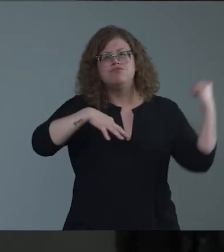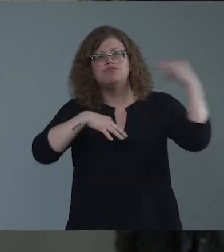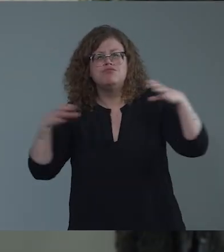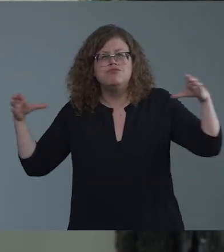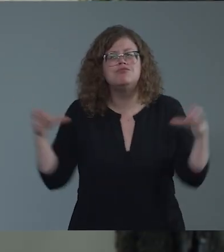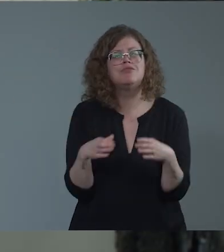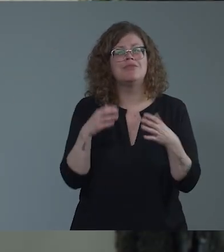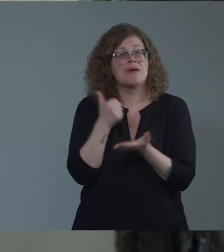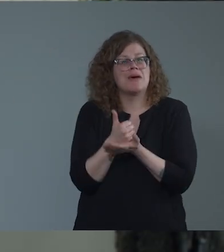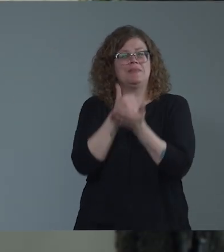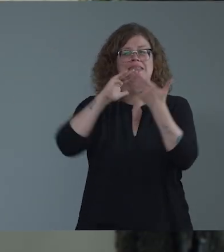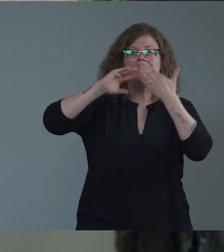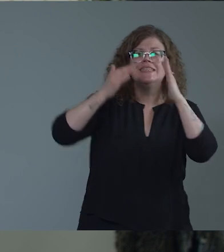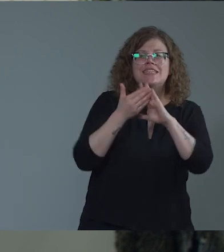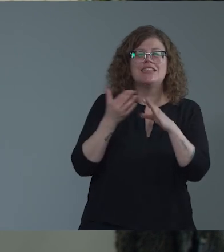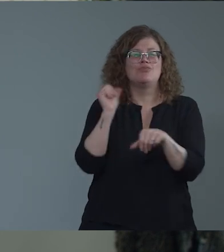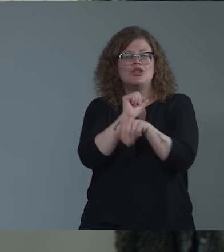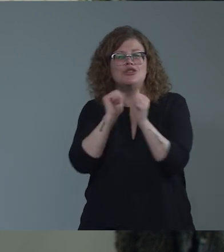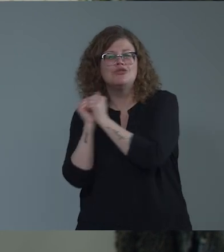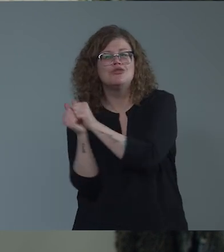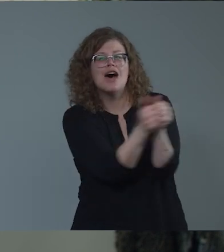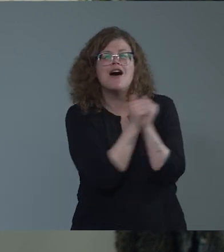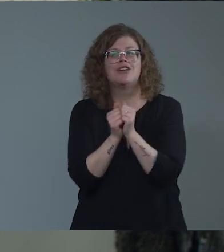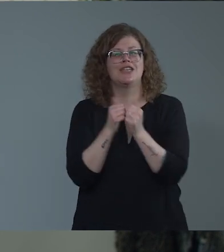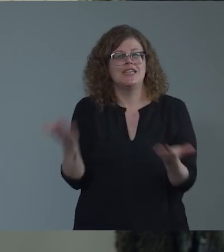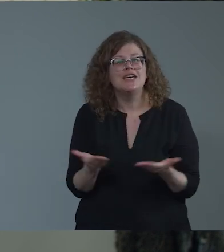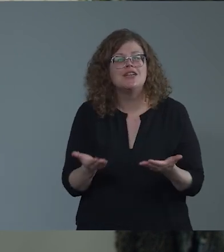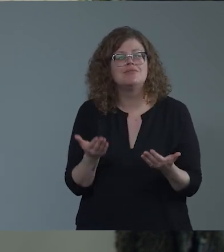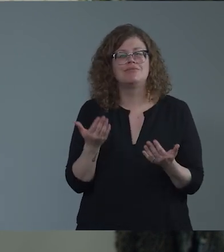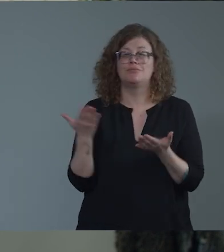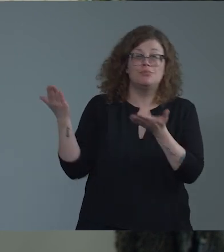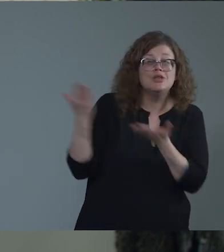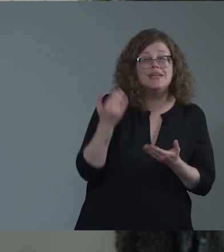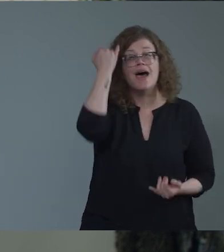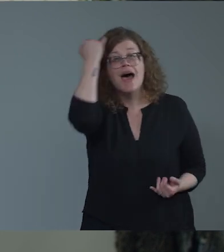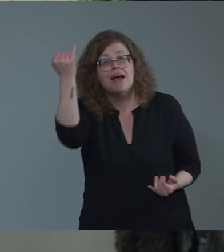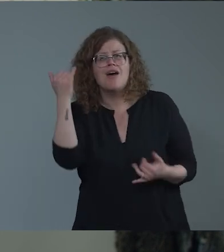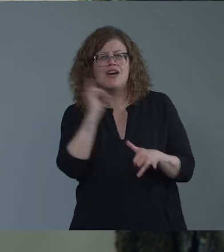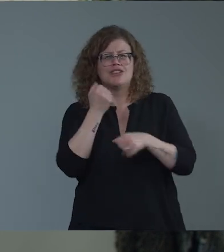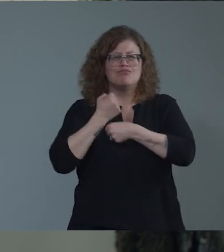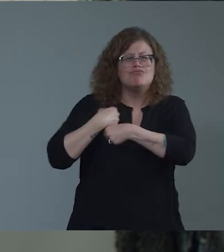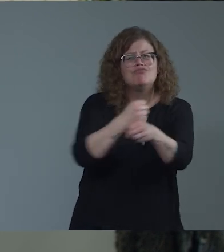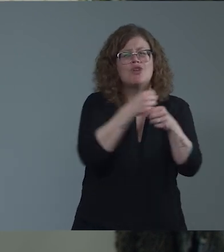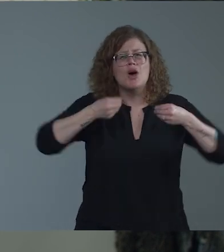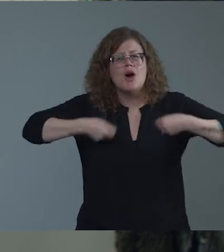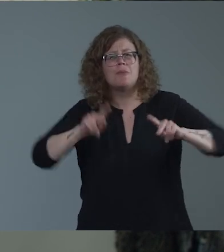Our local talent, is going to be supported through the public art program, by creating opportunities for